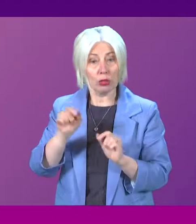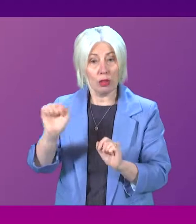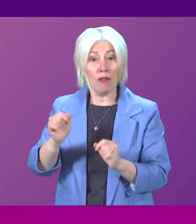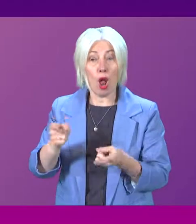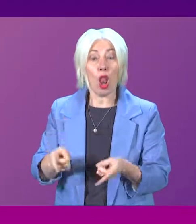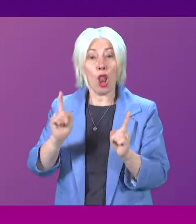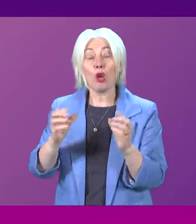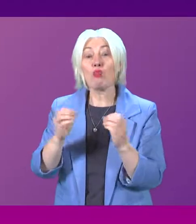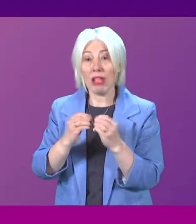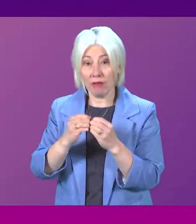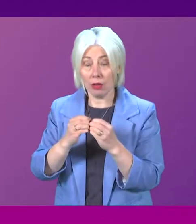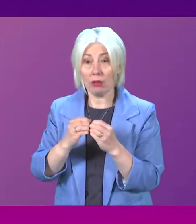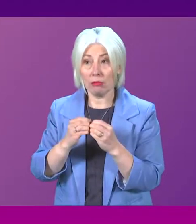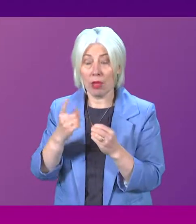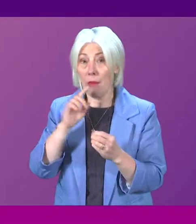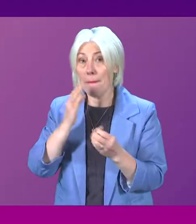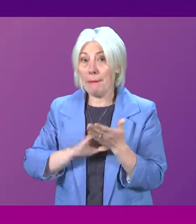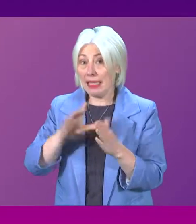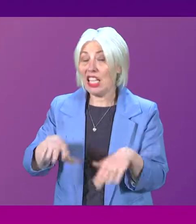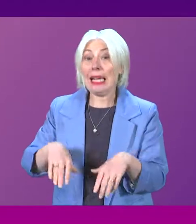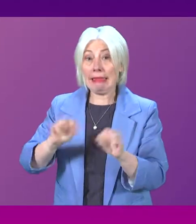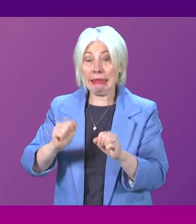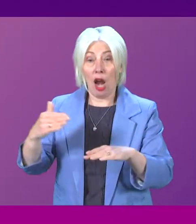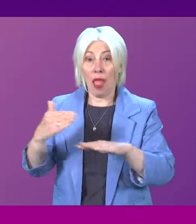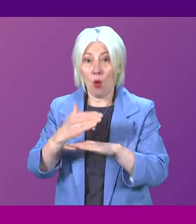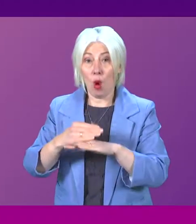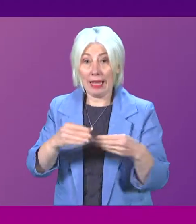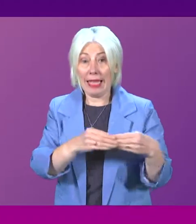Brailsford, who will tomorrow be able to start his activities in leading the inquiry.